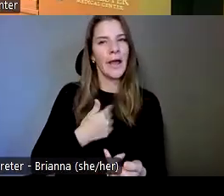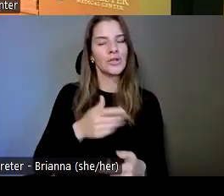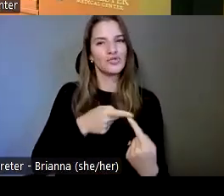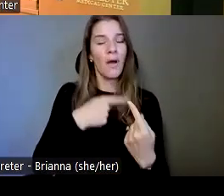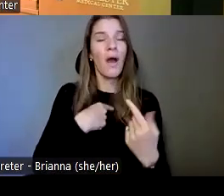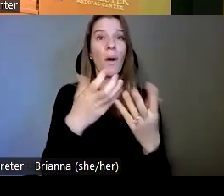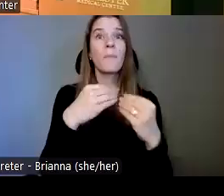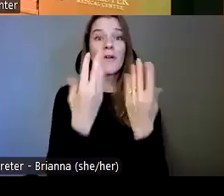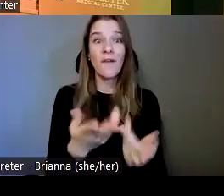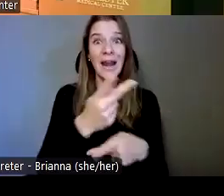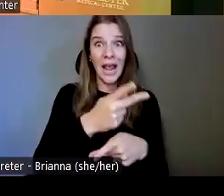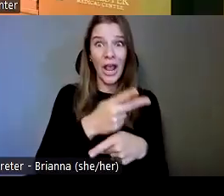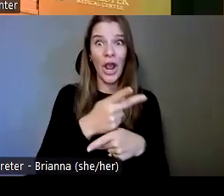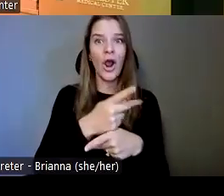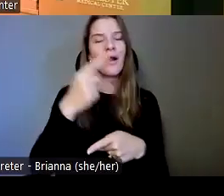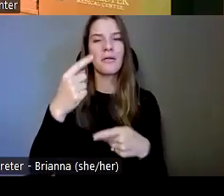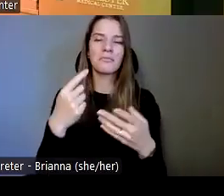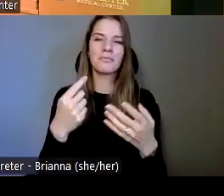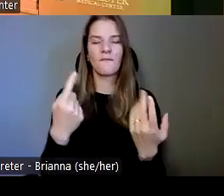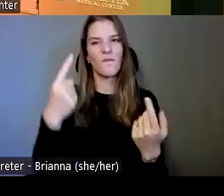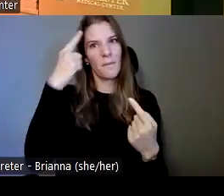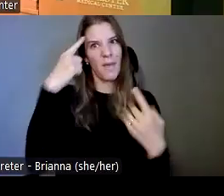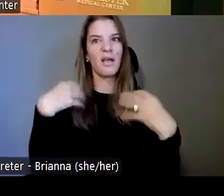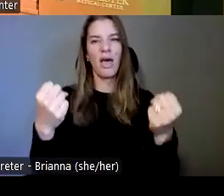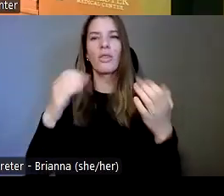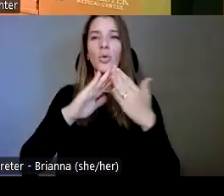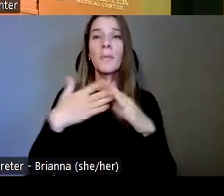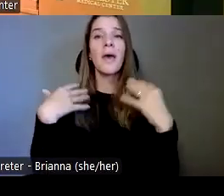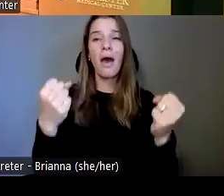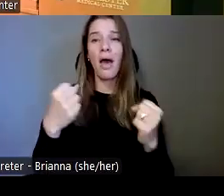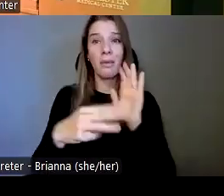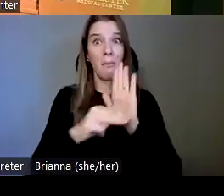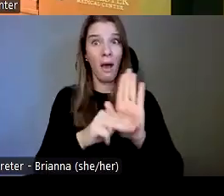and pursuing a mental health or community health model, but also really interested in teaching and